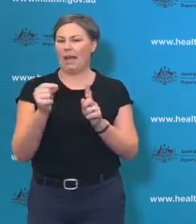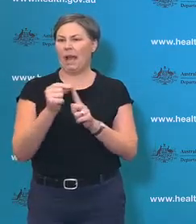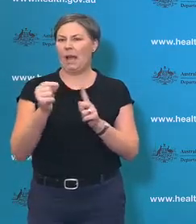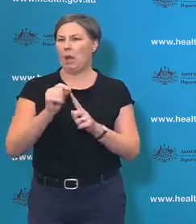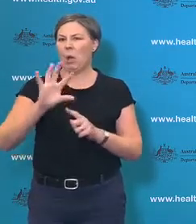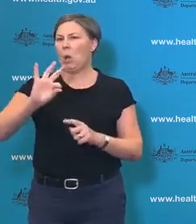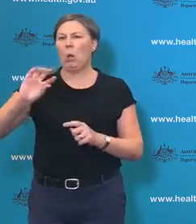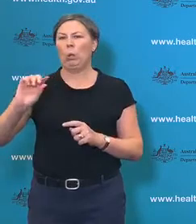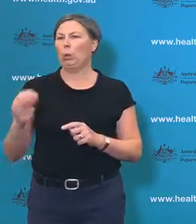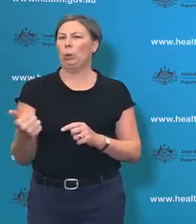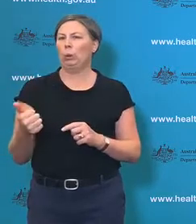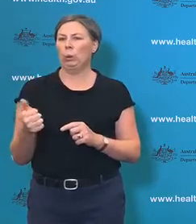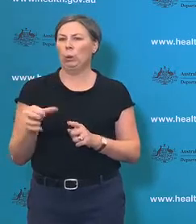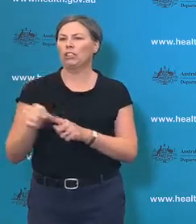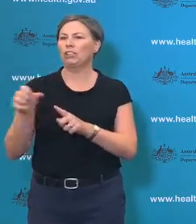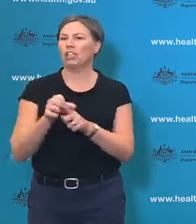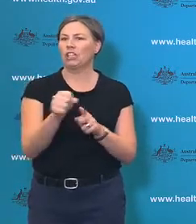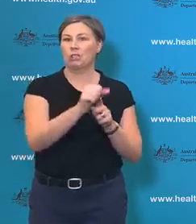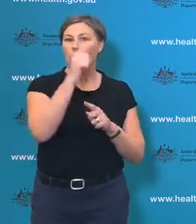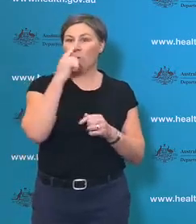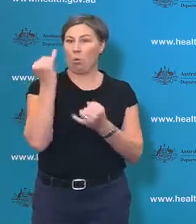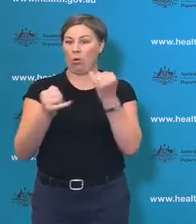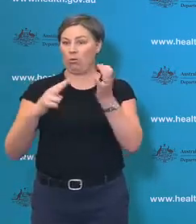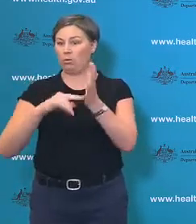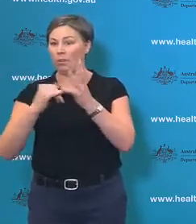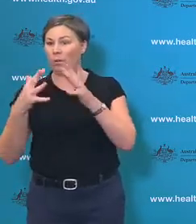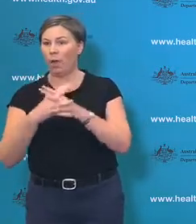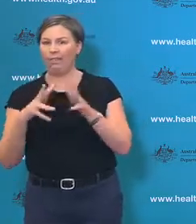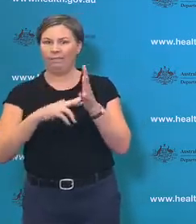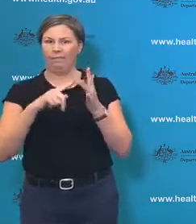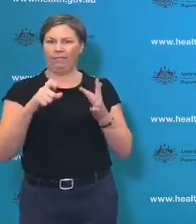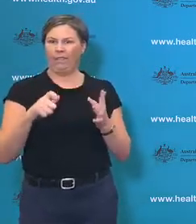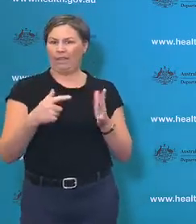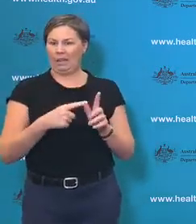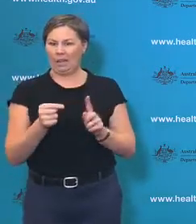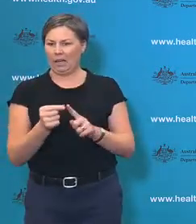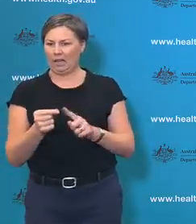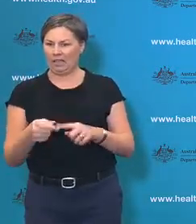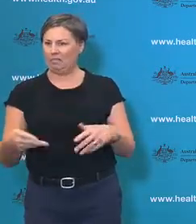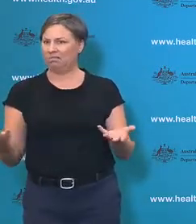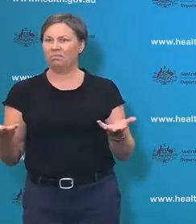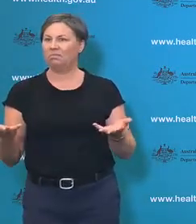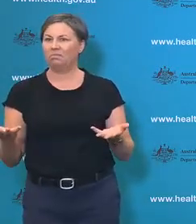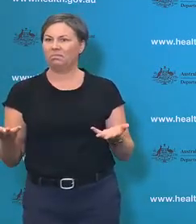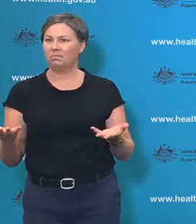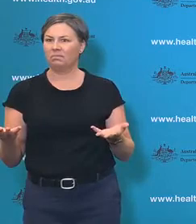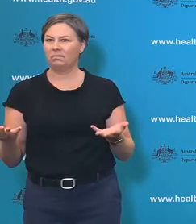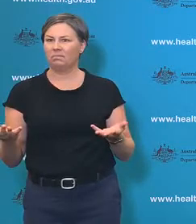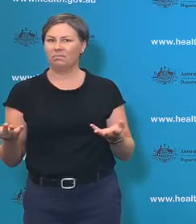in particular New South Wales and Victoria, where we are seeing surges of cases. Do you still believe that it is successful?